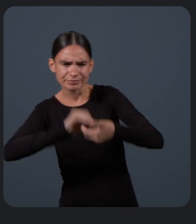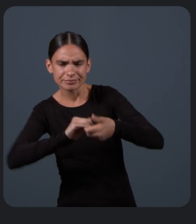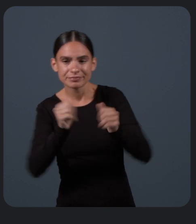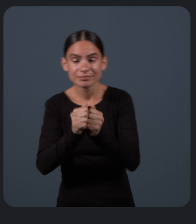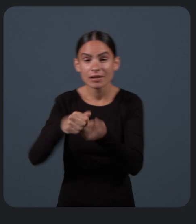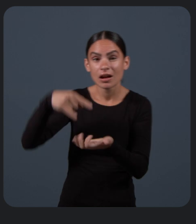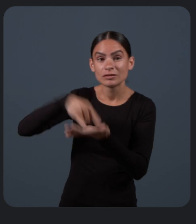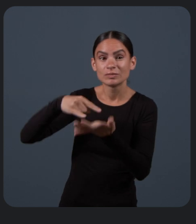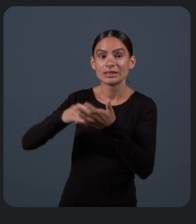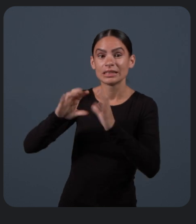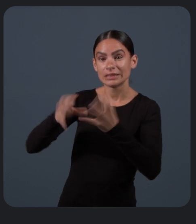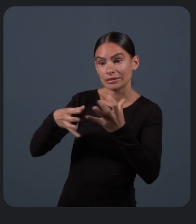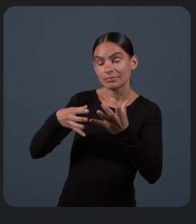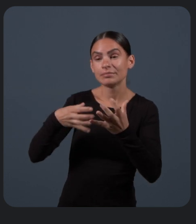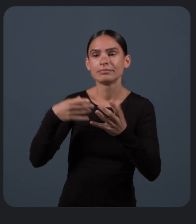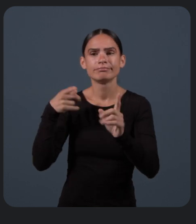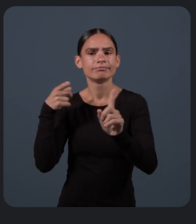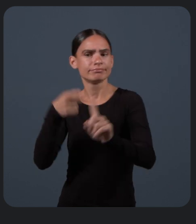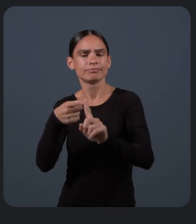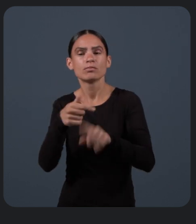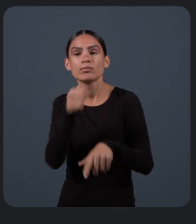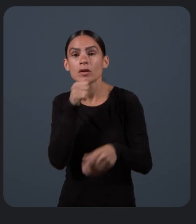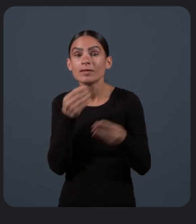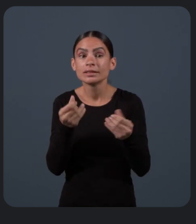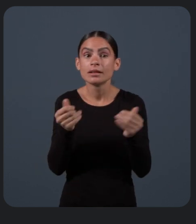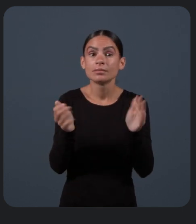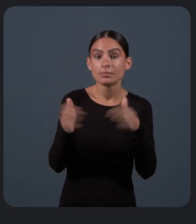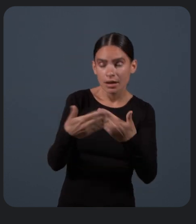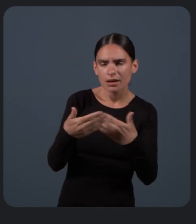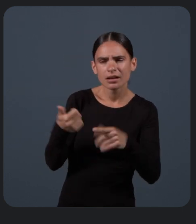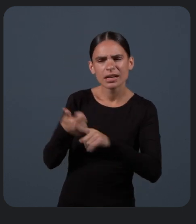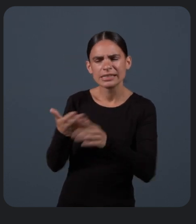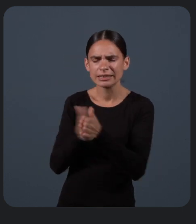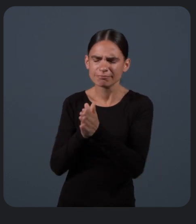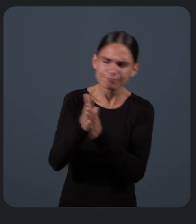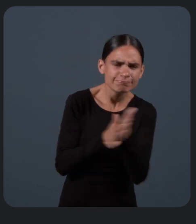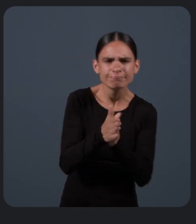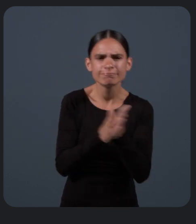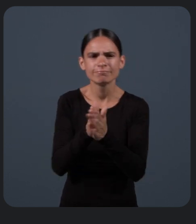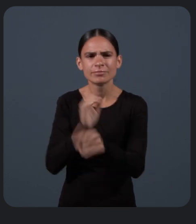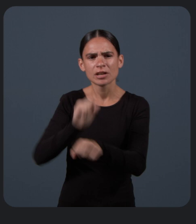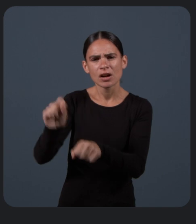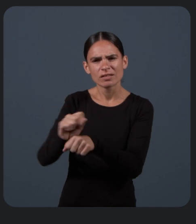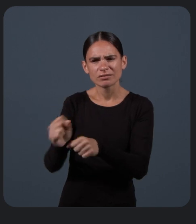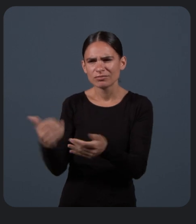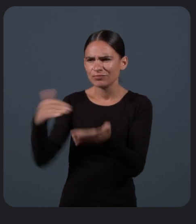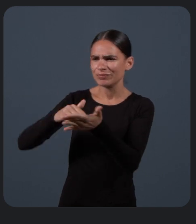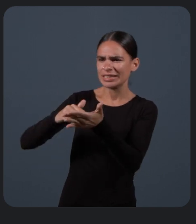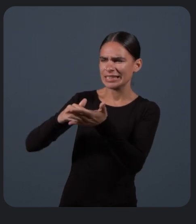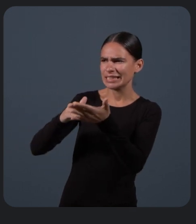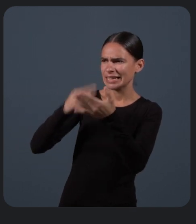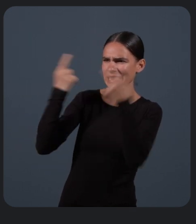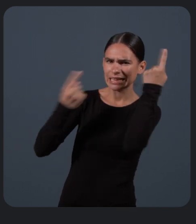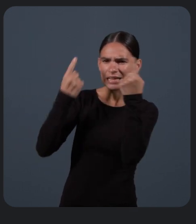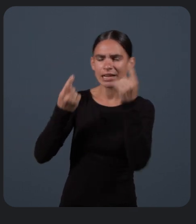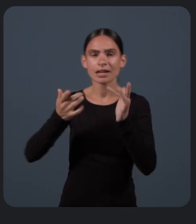on the Privacy Sandbox, an ambitious effort to rethink online privacy and enable personalized experiences